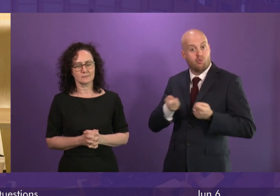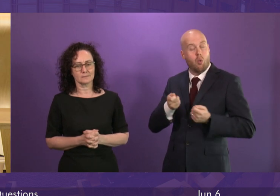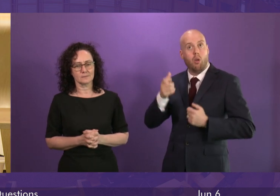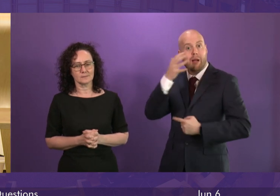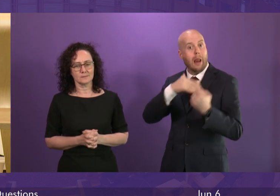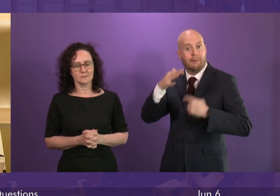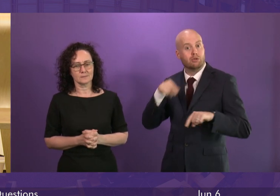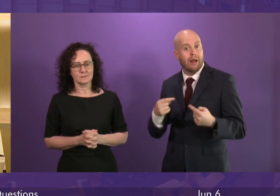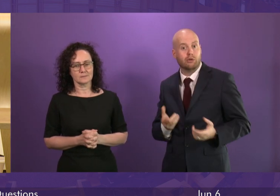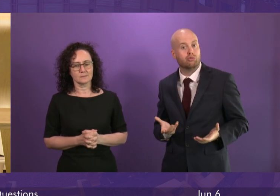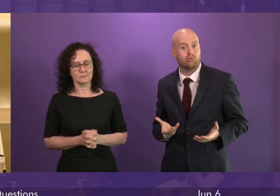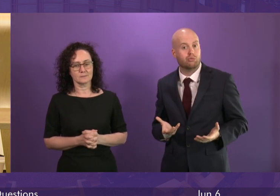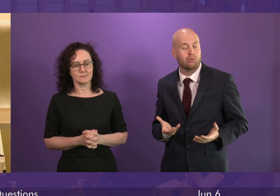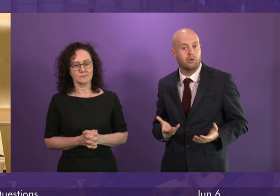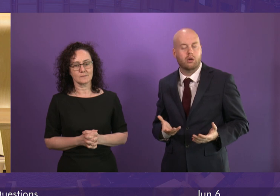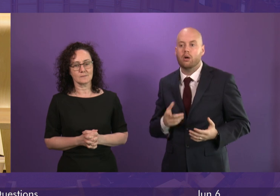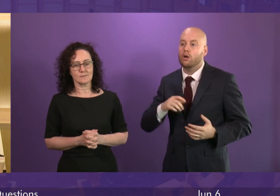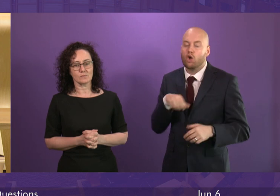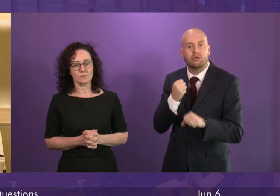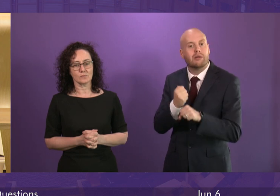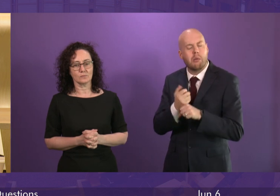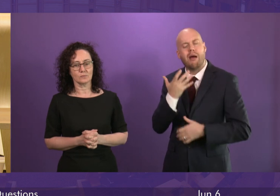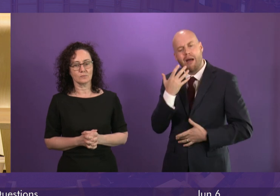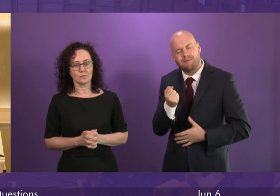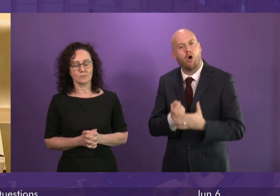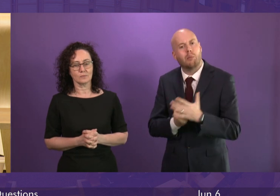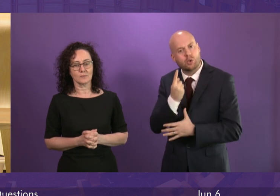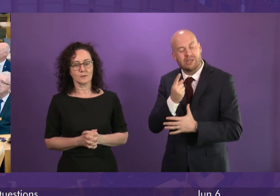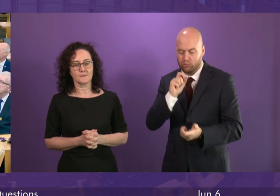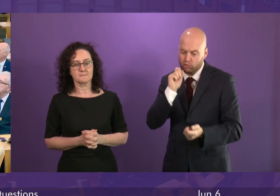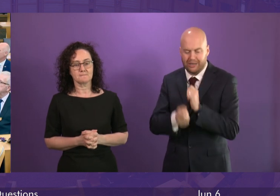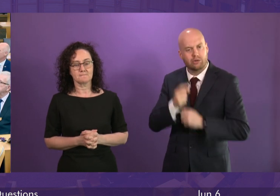The Scottish Government has an opportunity to change direction by redirecting expenditure